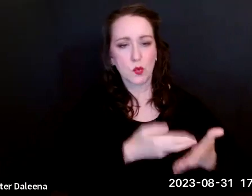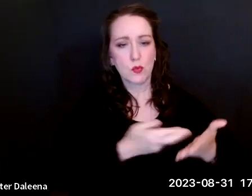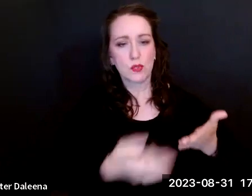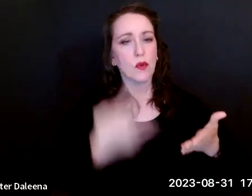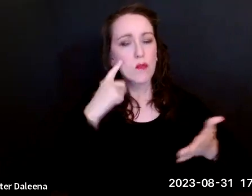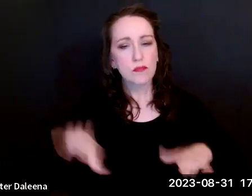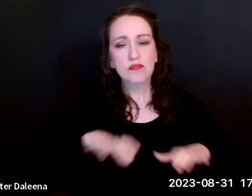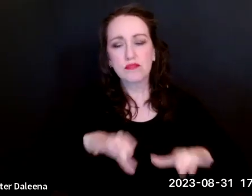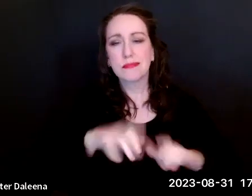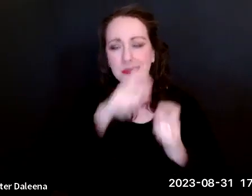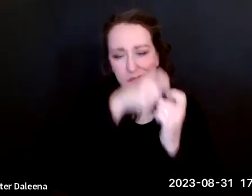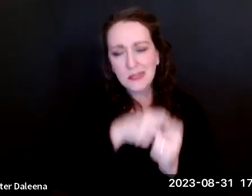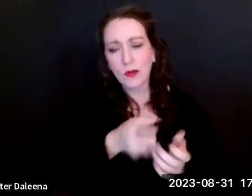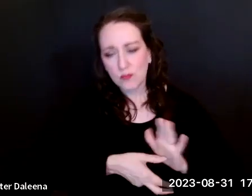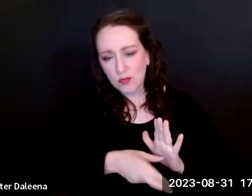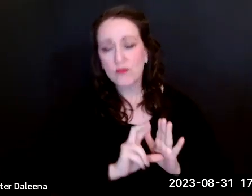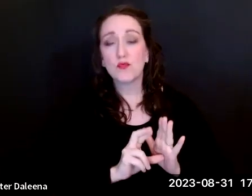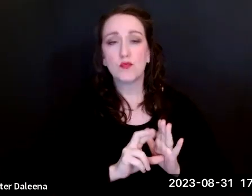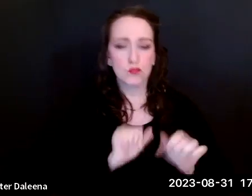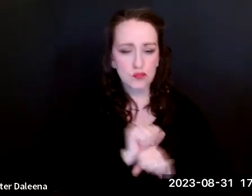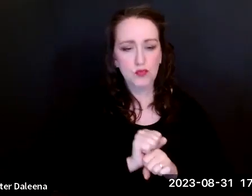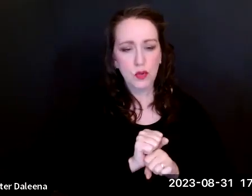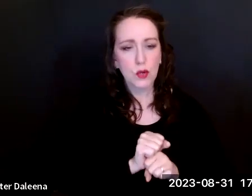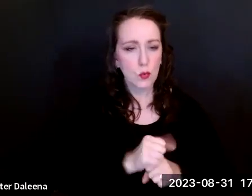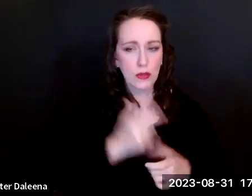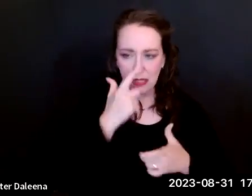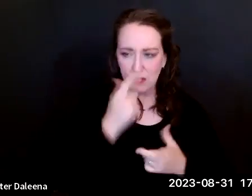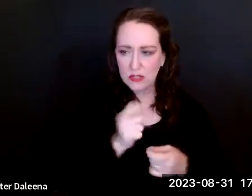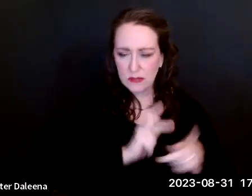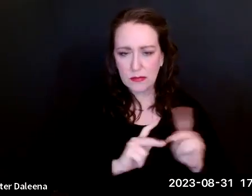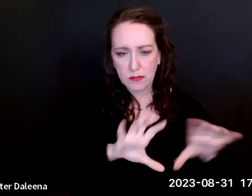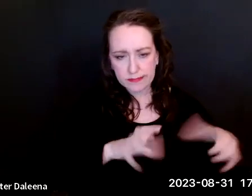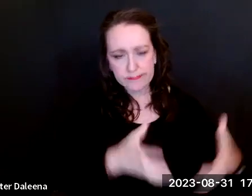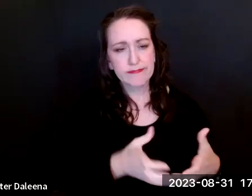perform a detailed review and work with interested parties to come up with recommendations that